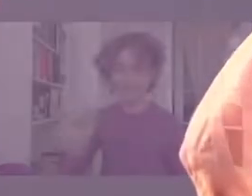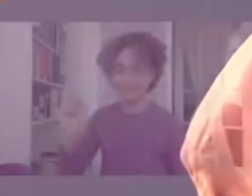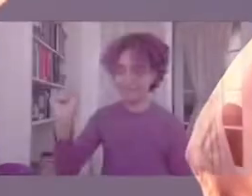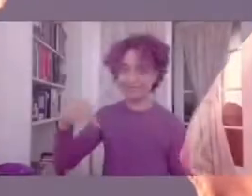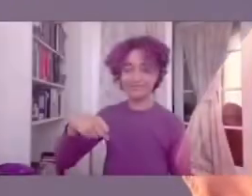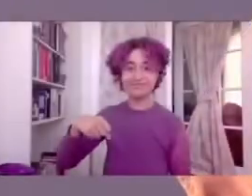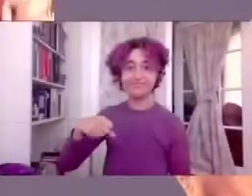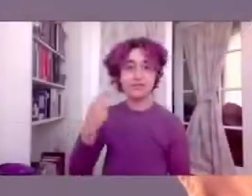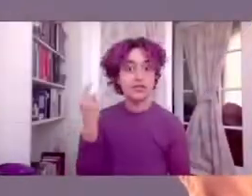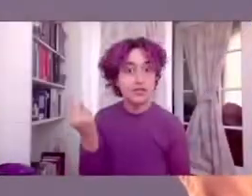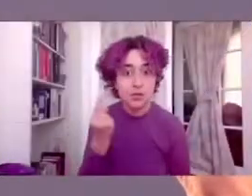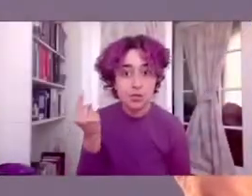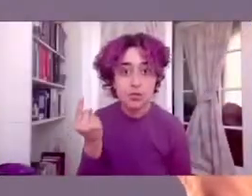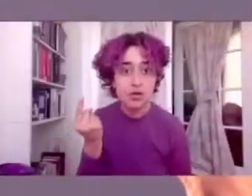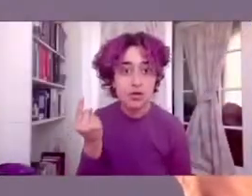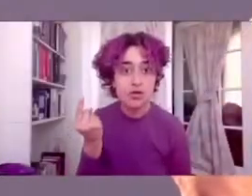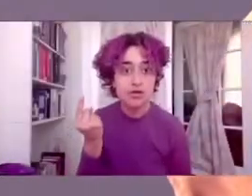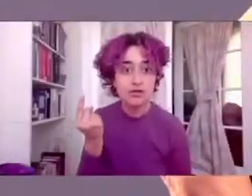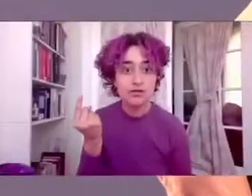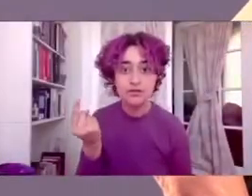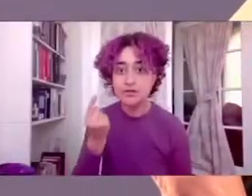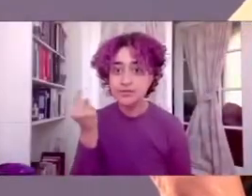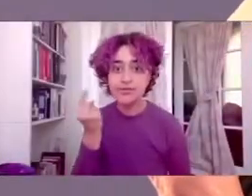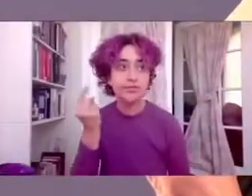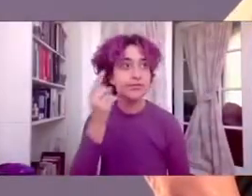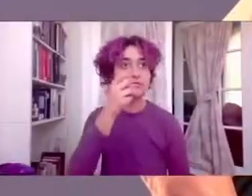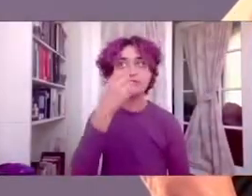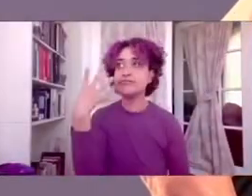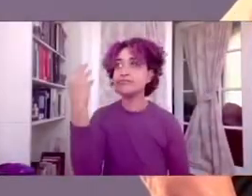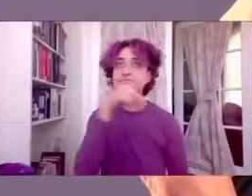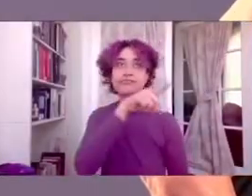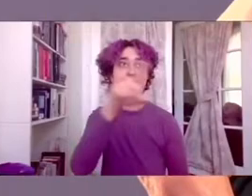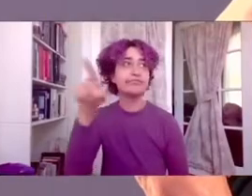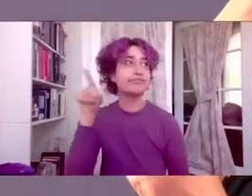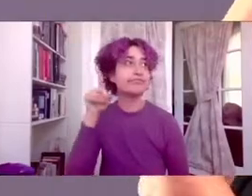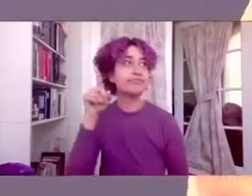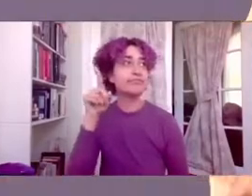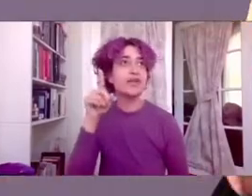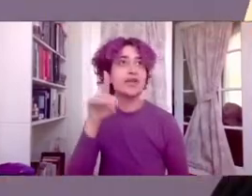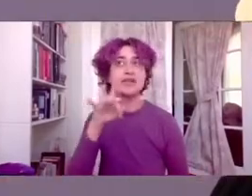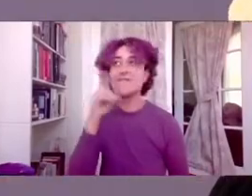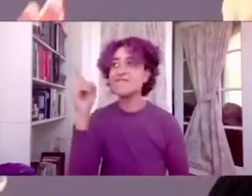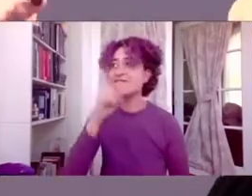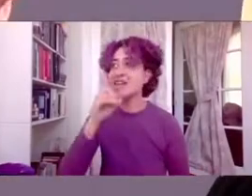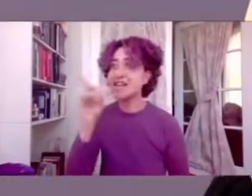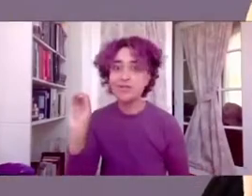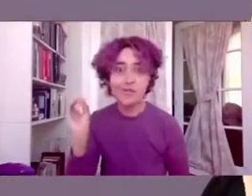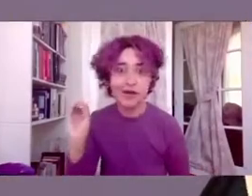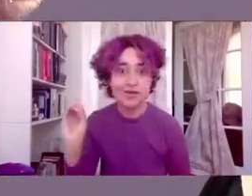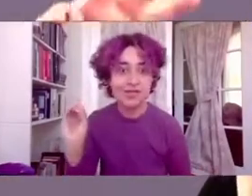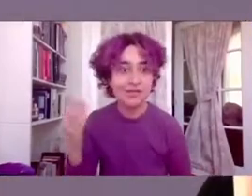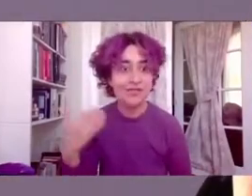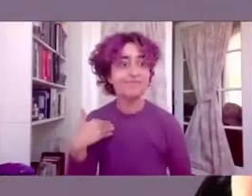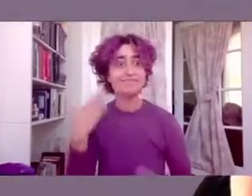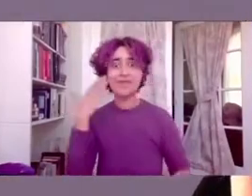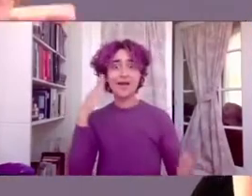Someone, something, somewhere is impersonating democracy. I'm sorry I had to be the one tell you,